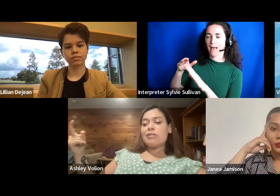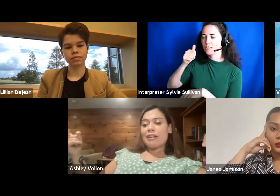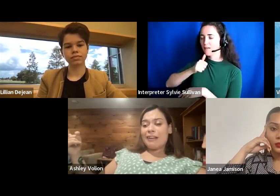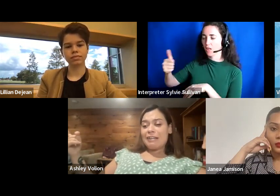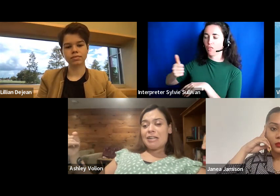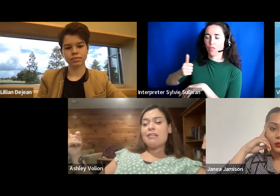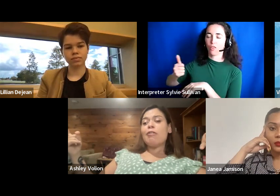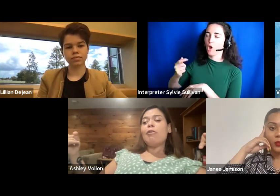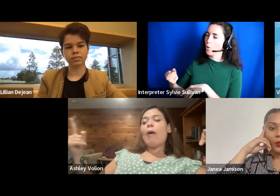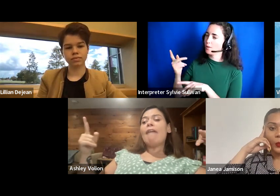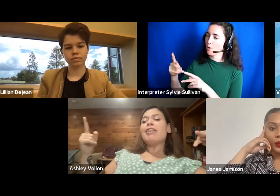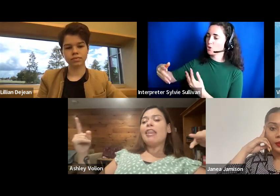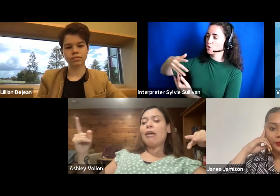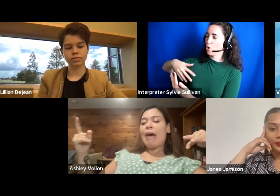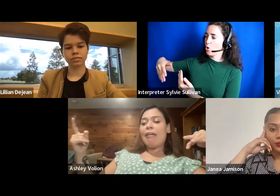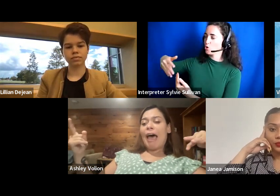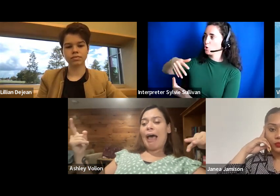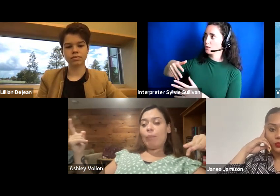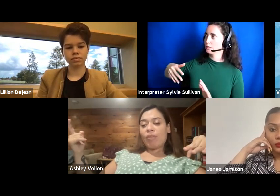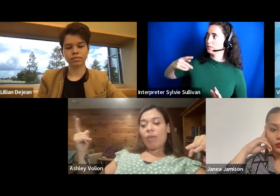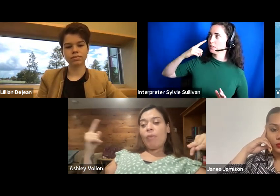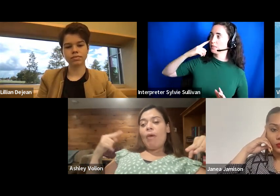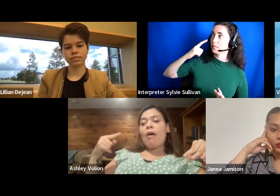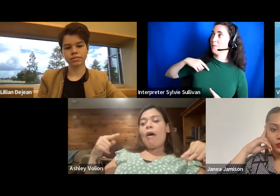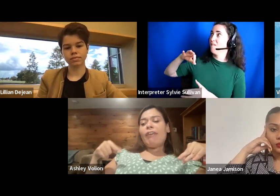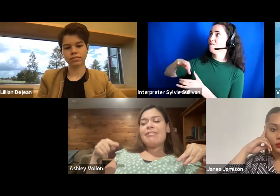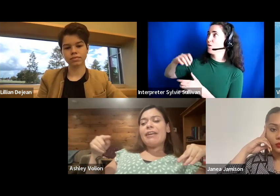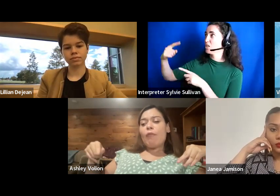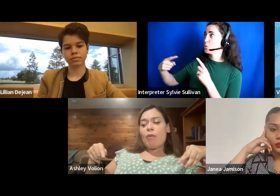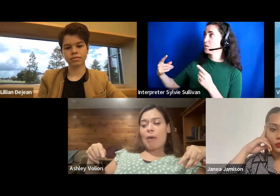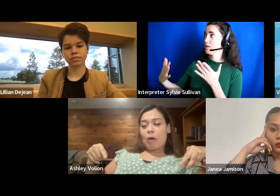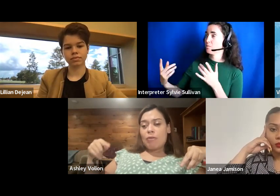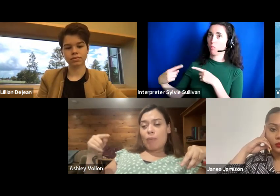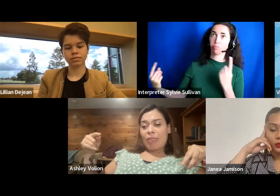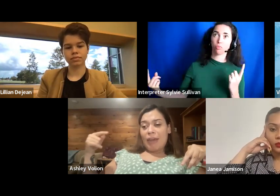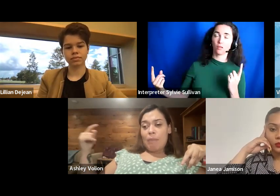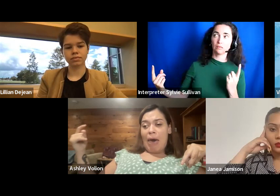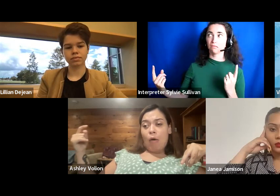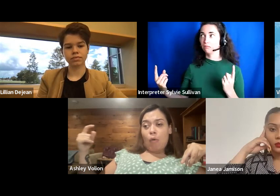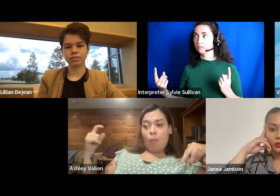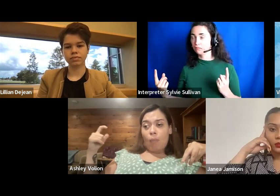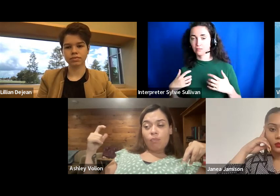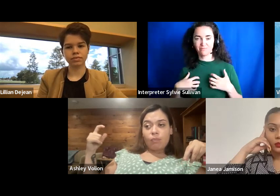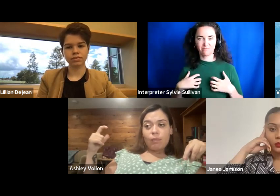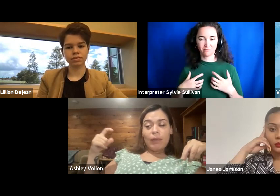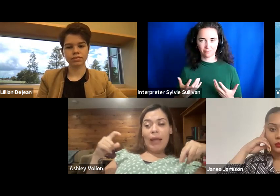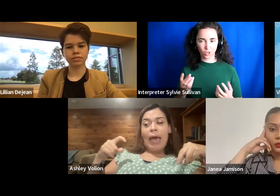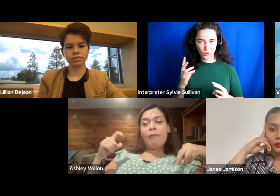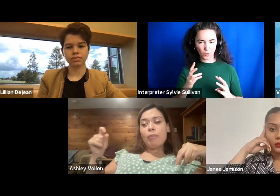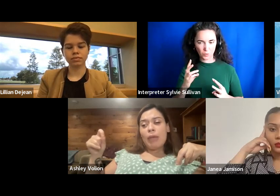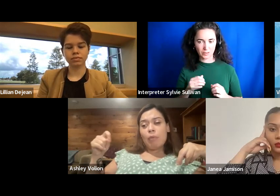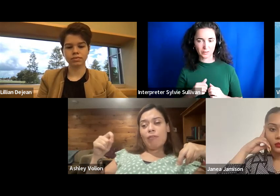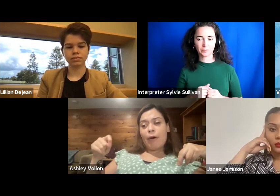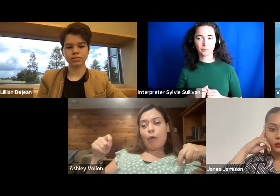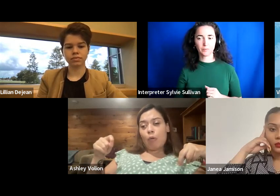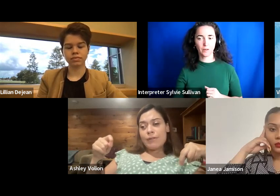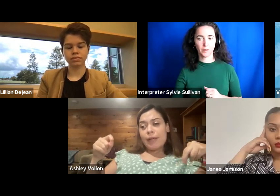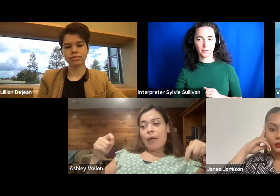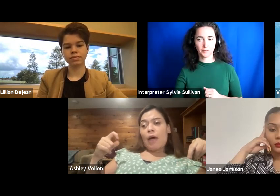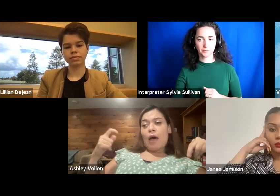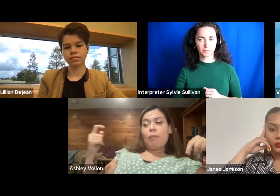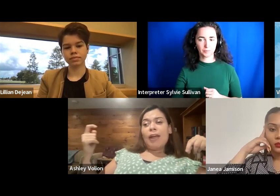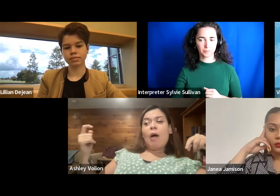So you have to think about that First and foremost, when thinking about having people vote.